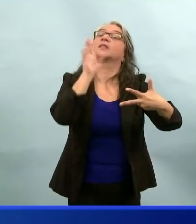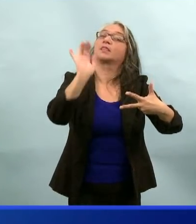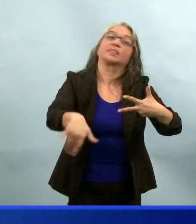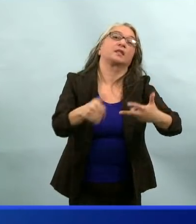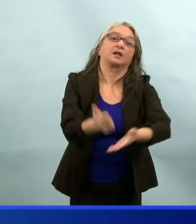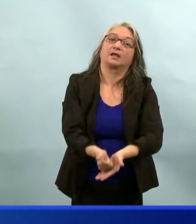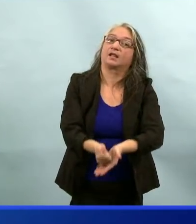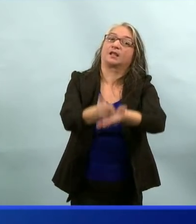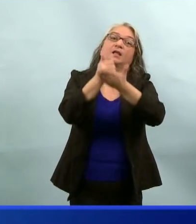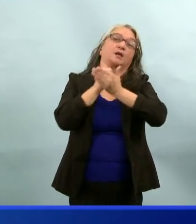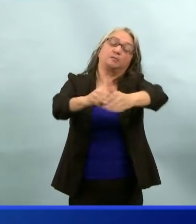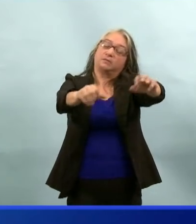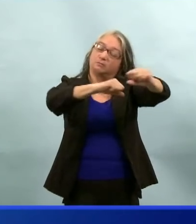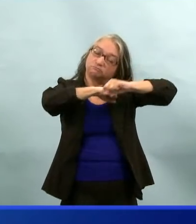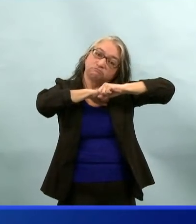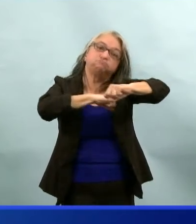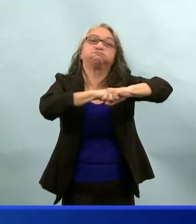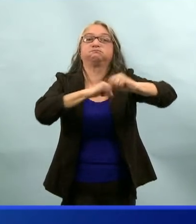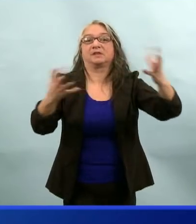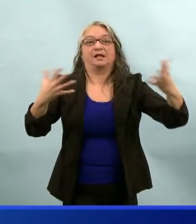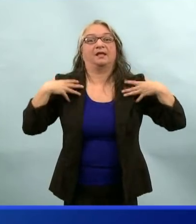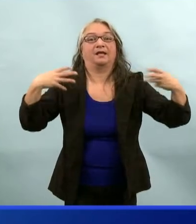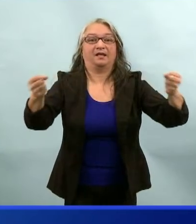to all those taking your children to be vaccinated